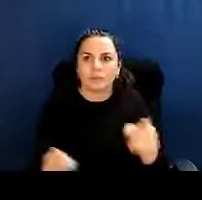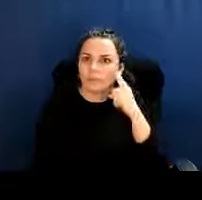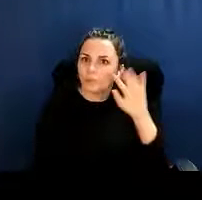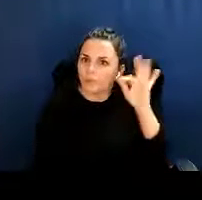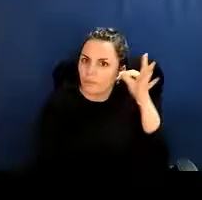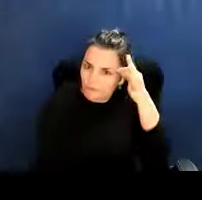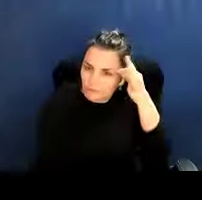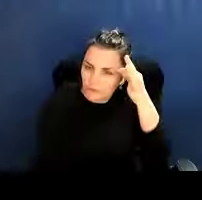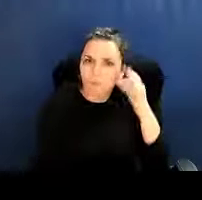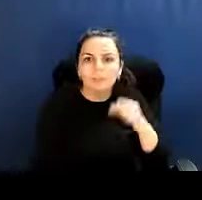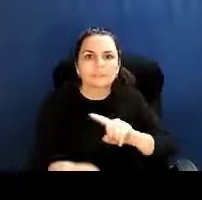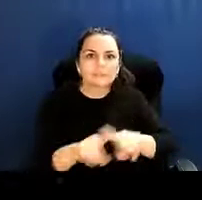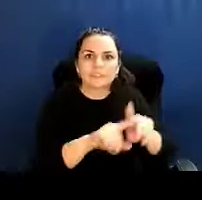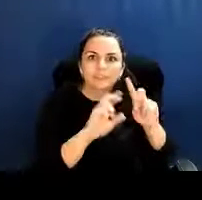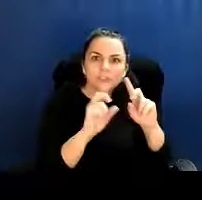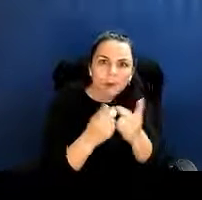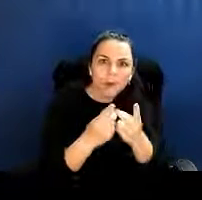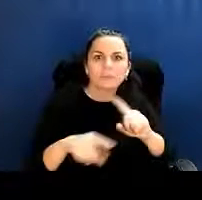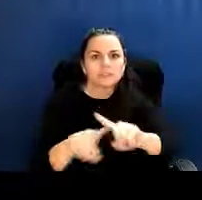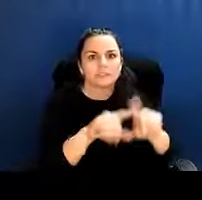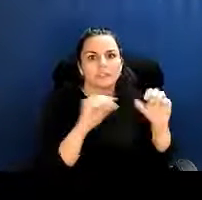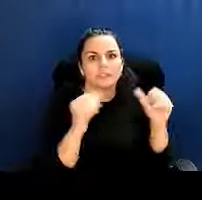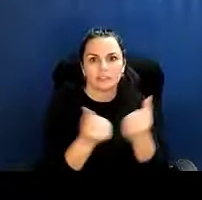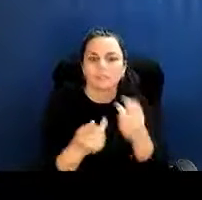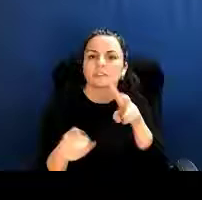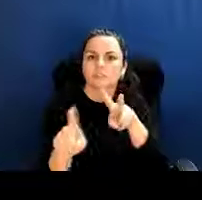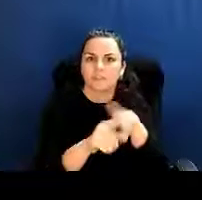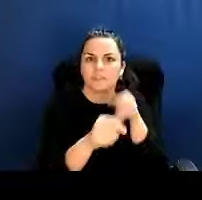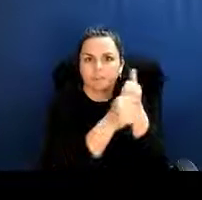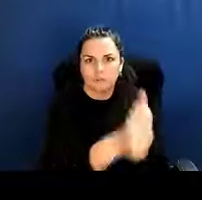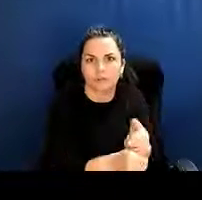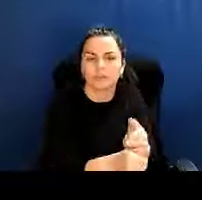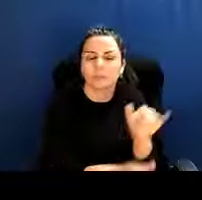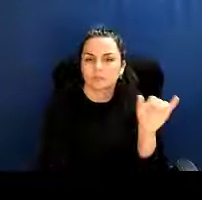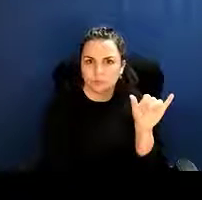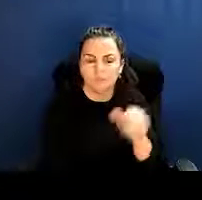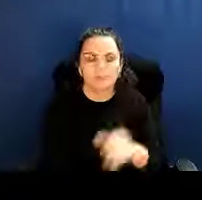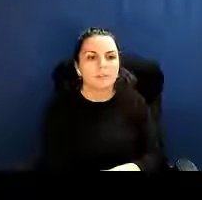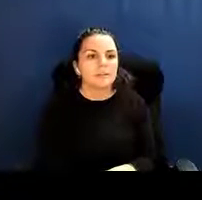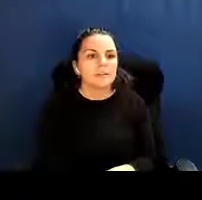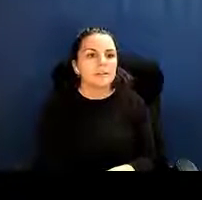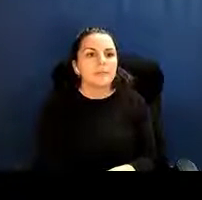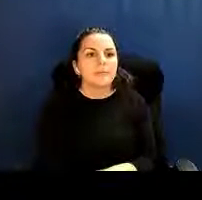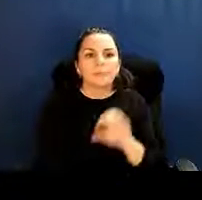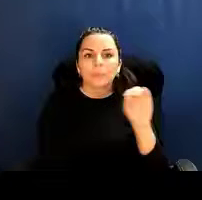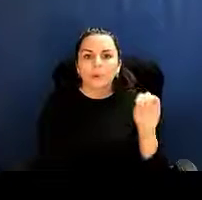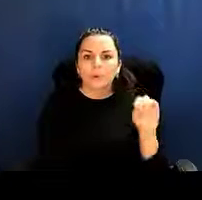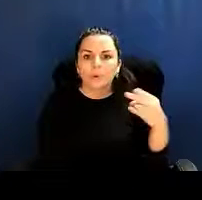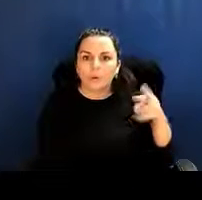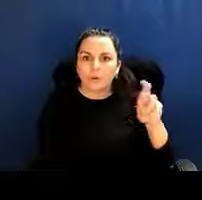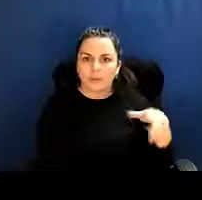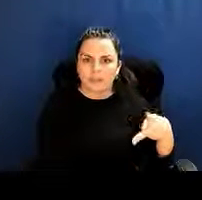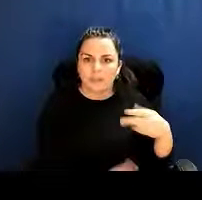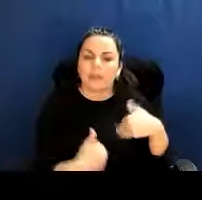and agencies as well. So OHRP has three divisions, Division of Policy and Assurances,